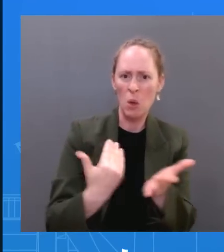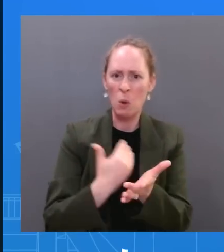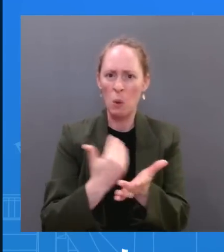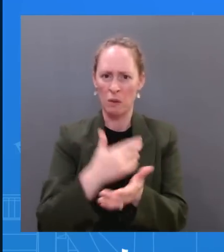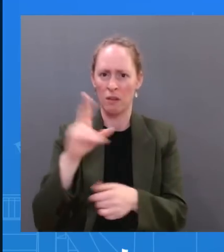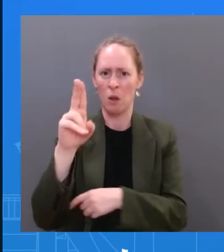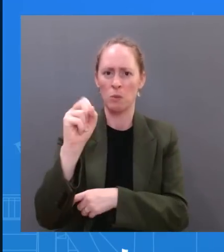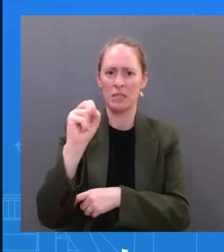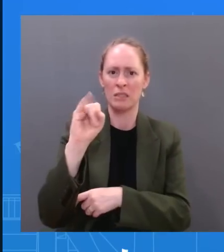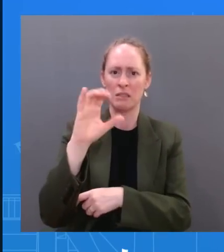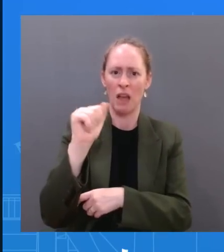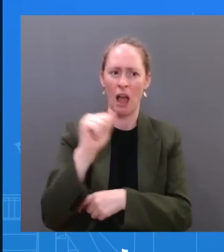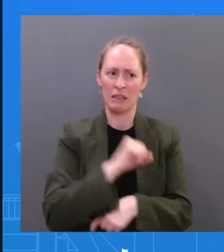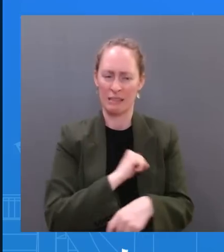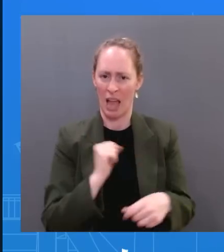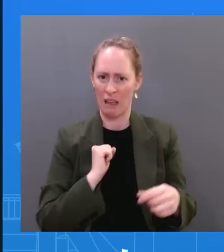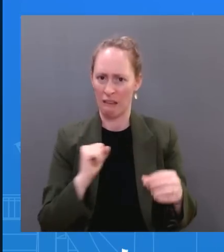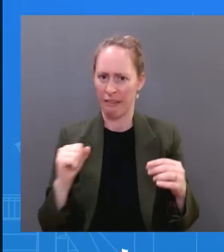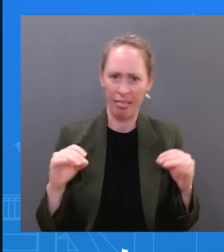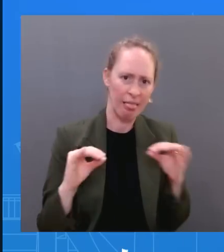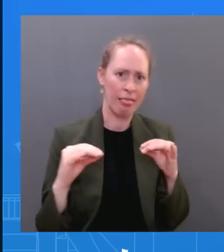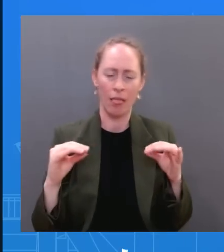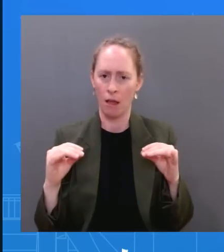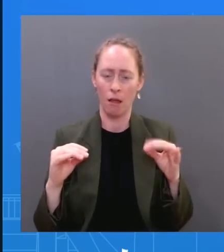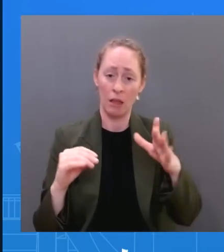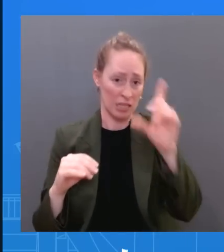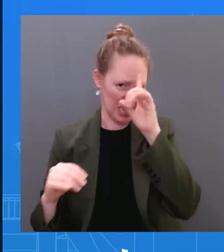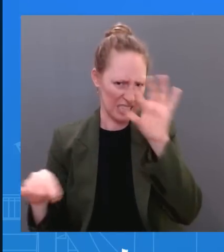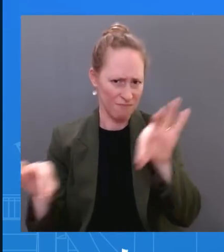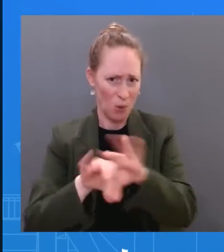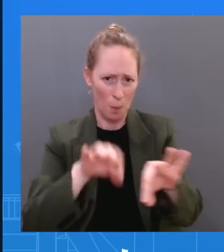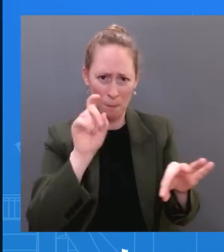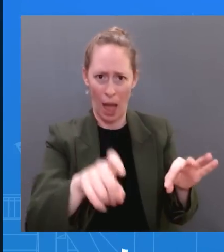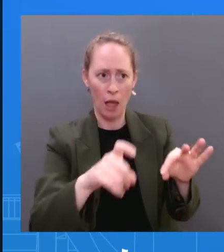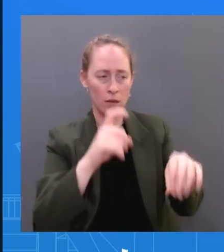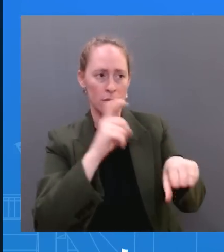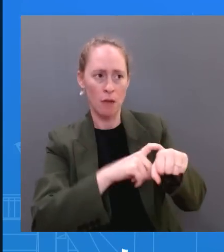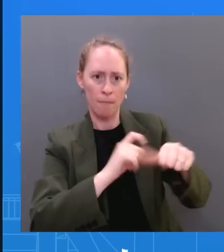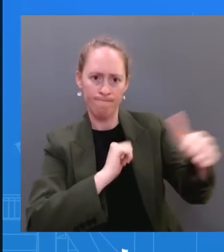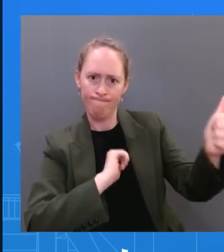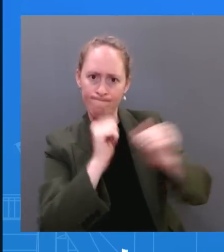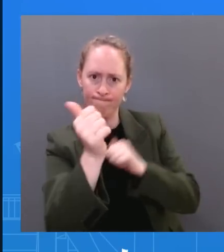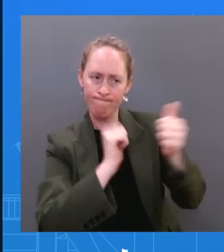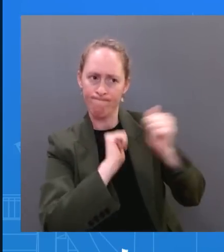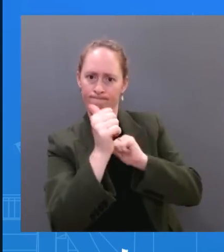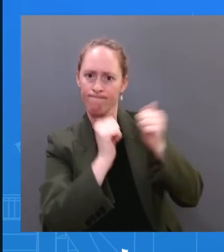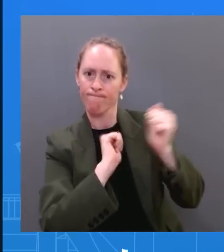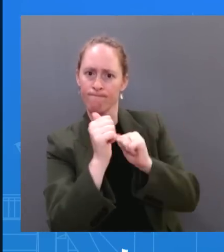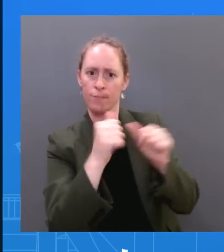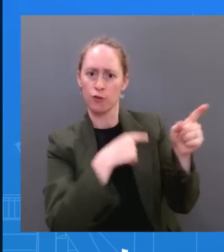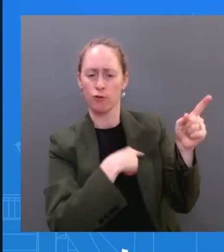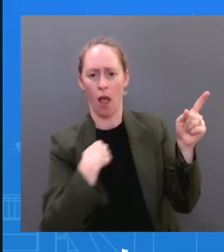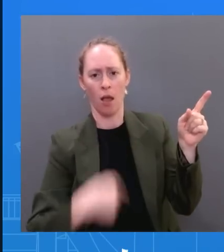with countries like China. So there is so much work to be done that we are -- the President is going to focus on and deliver as well.